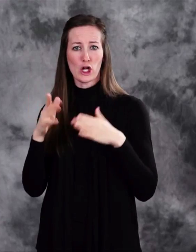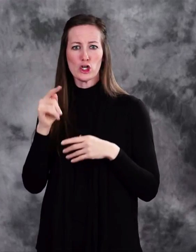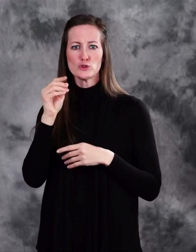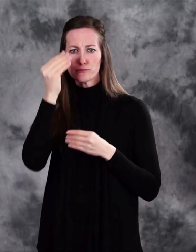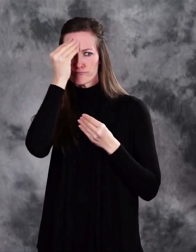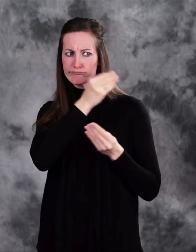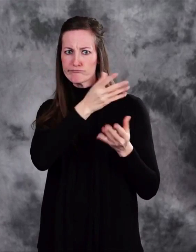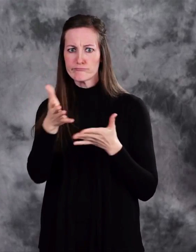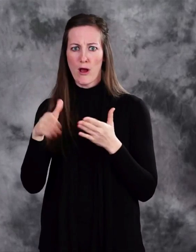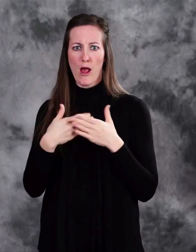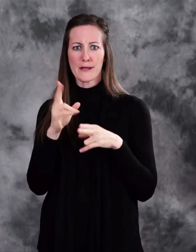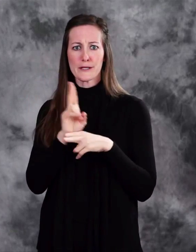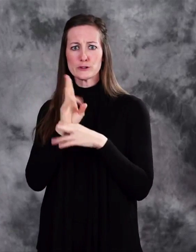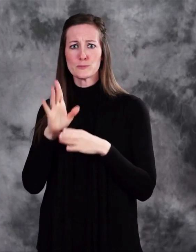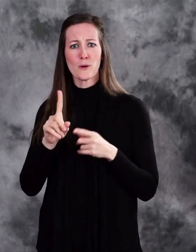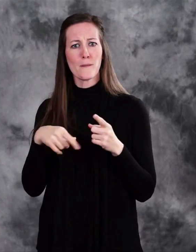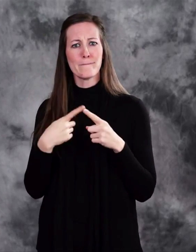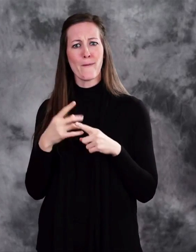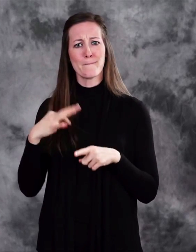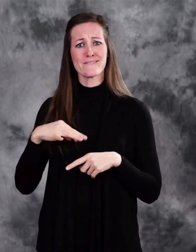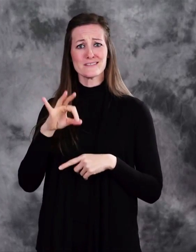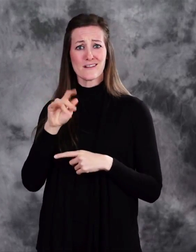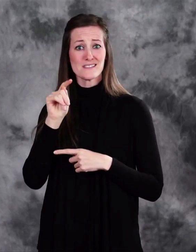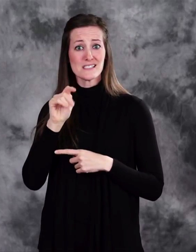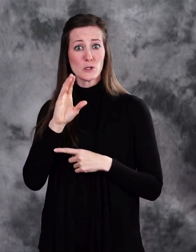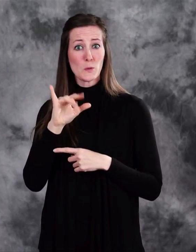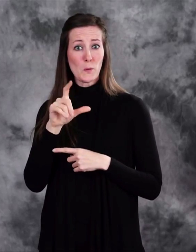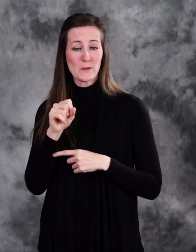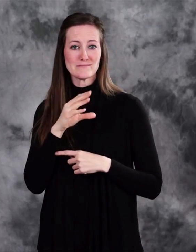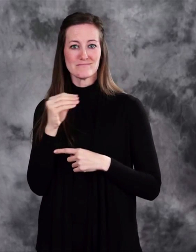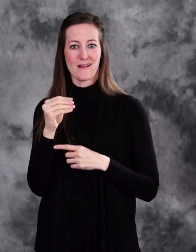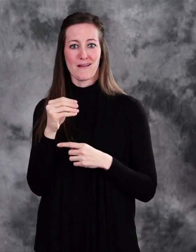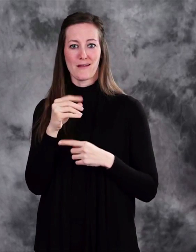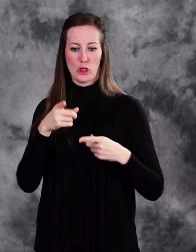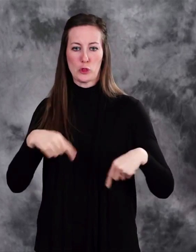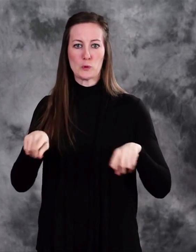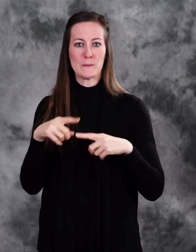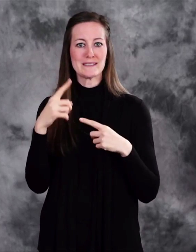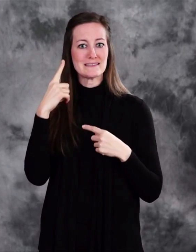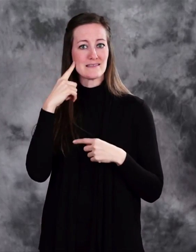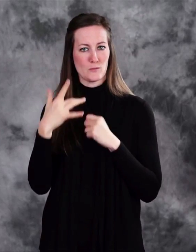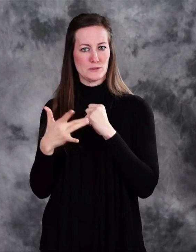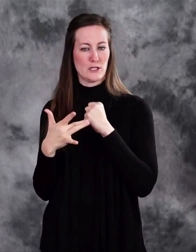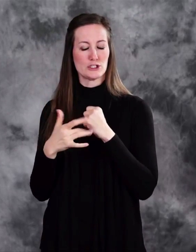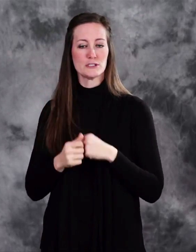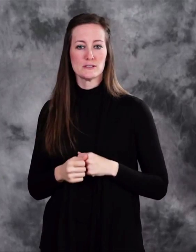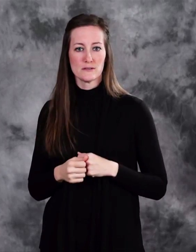tell consumers about the benefits of t-coils and looping technology.